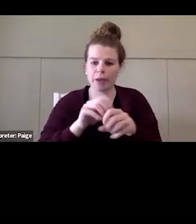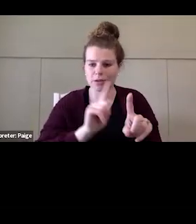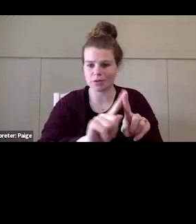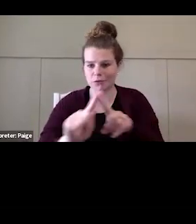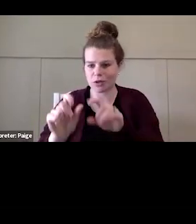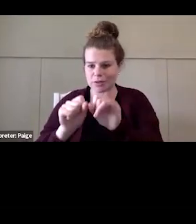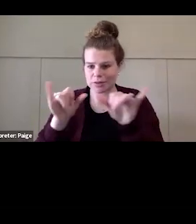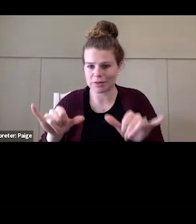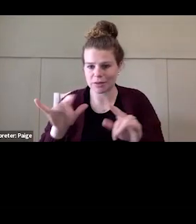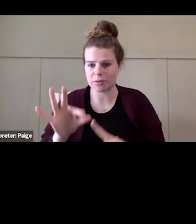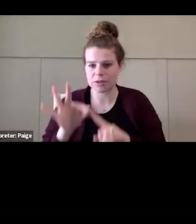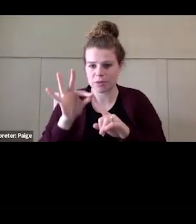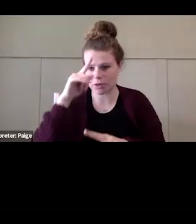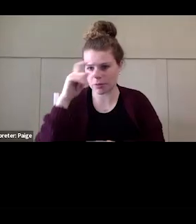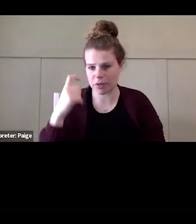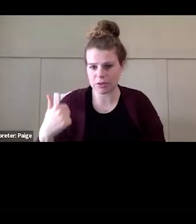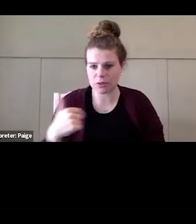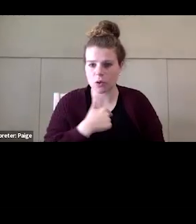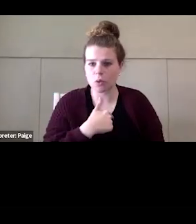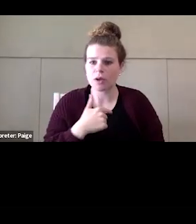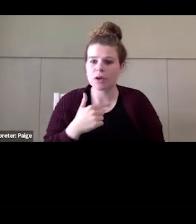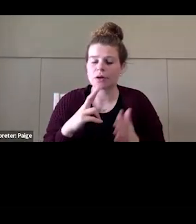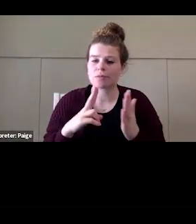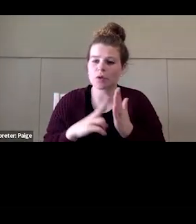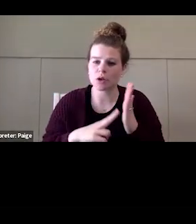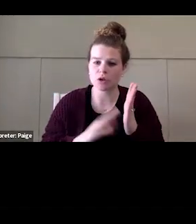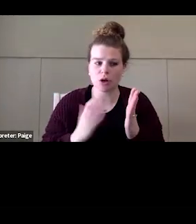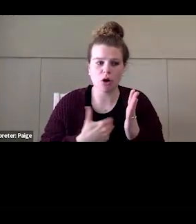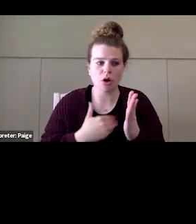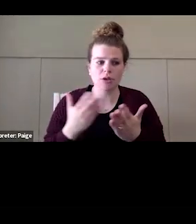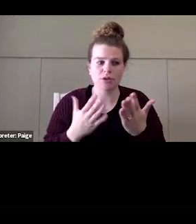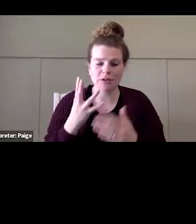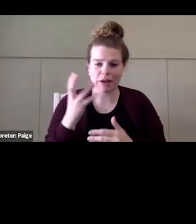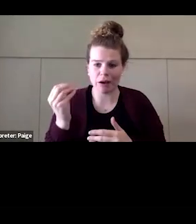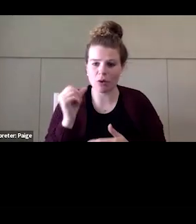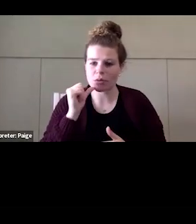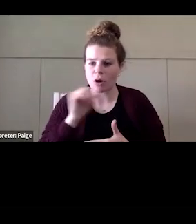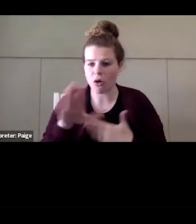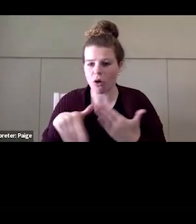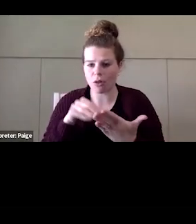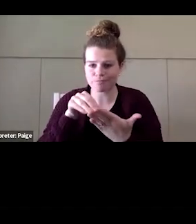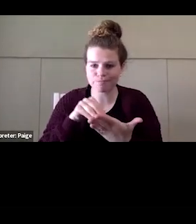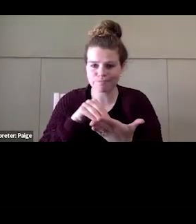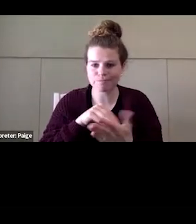and especially because we were contracting our services out, we weren't all documenting within the same system.